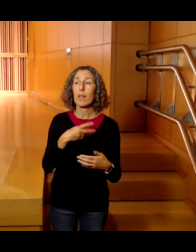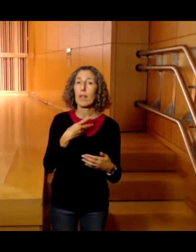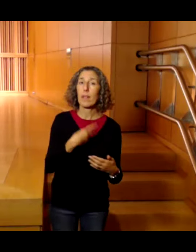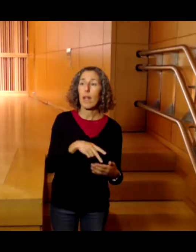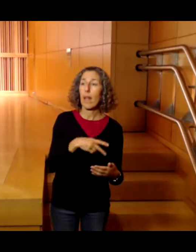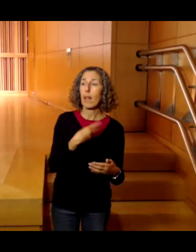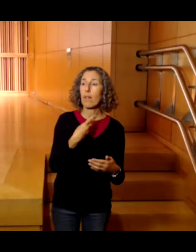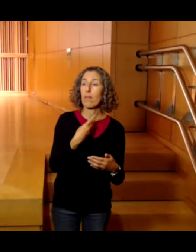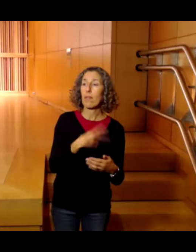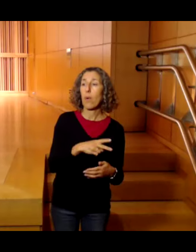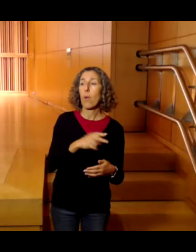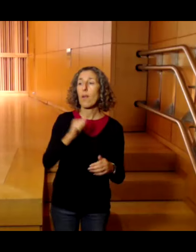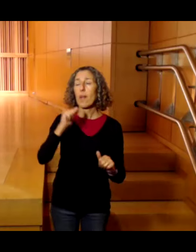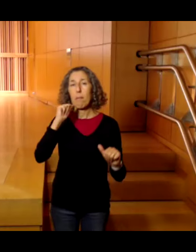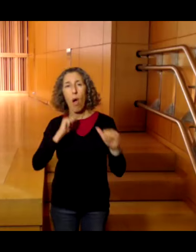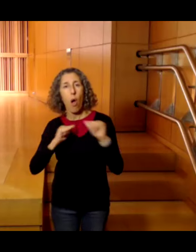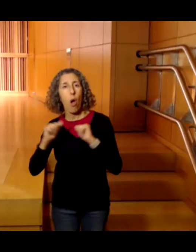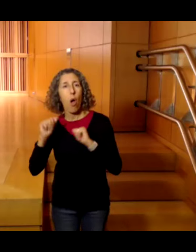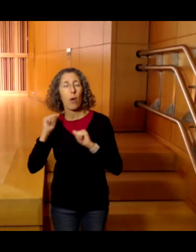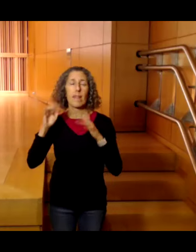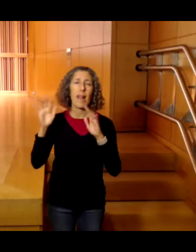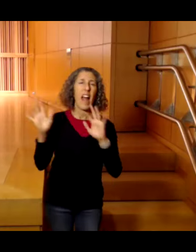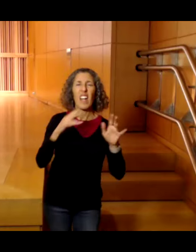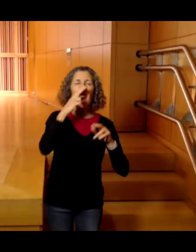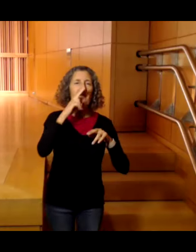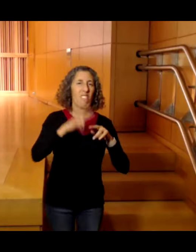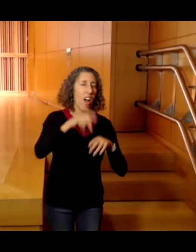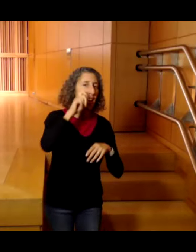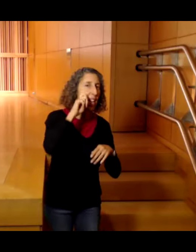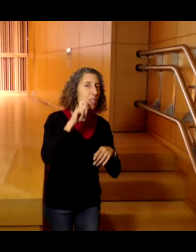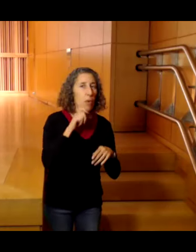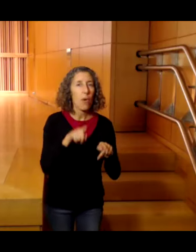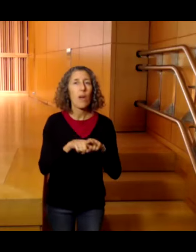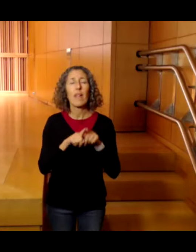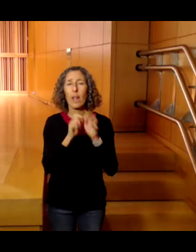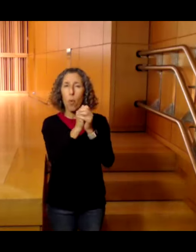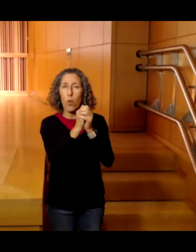and standing beside Graves. We regularly worship and sometimes pray.